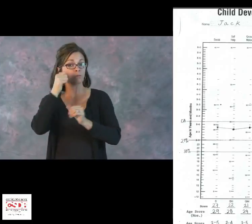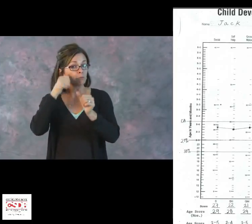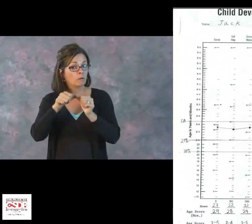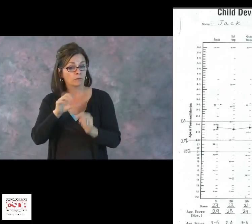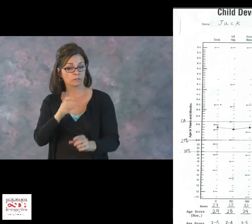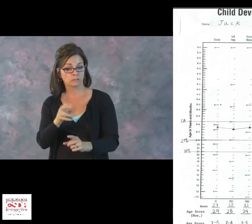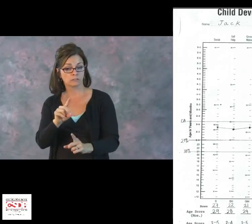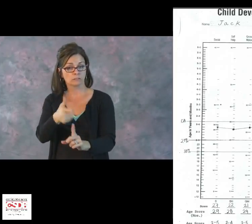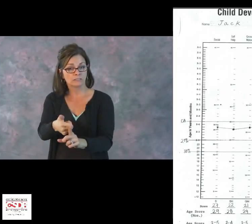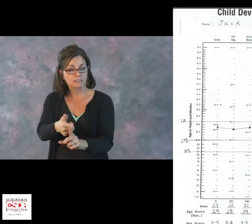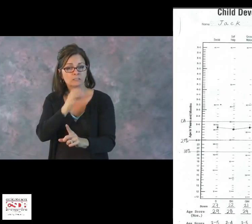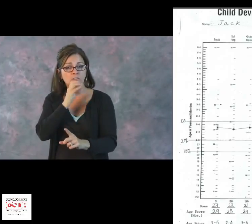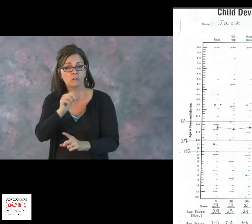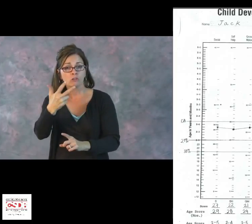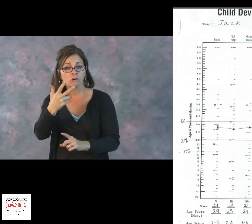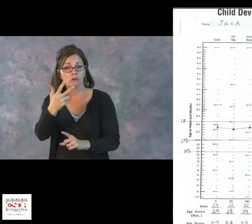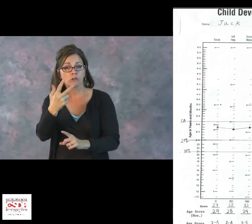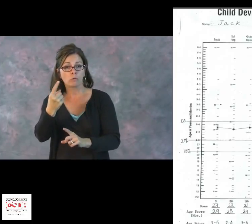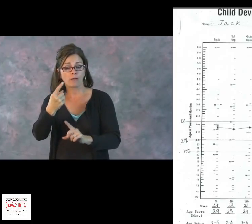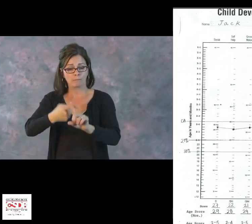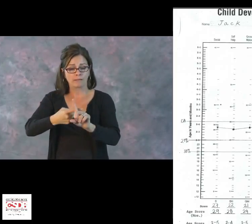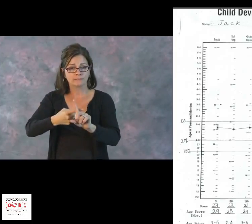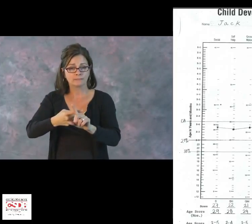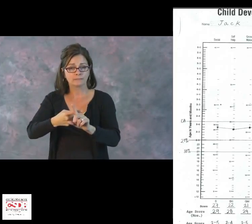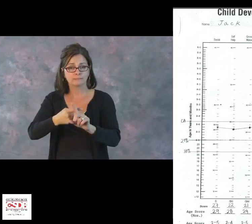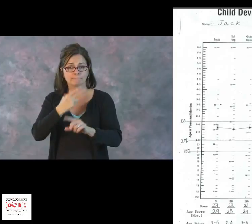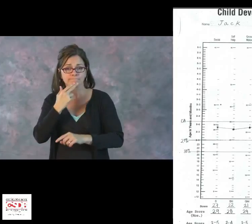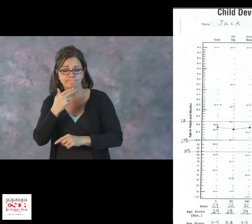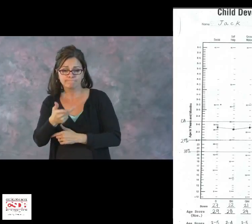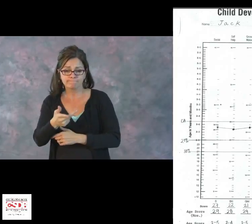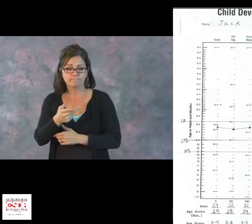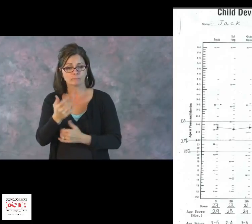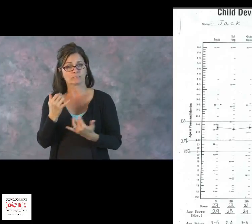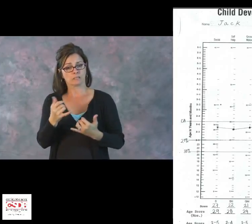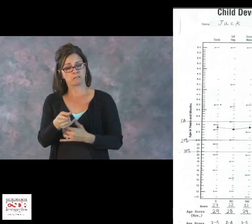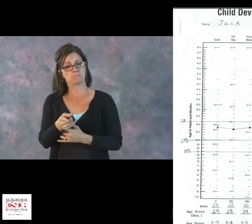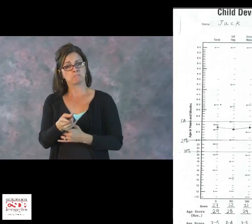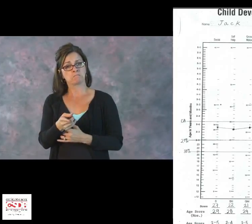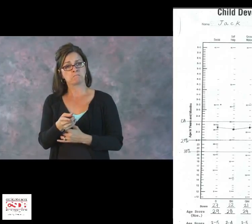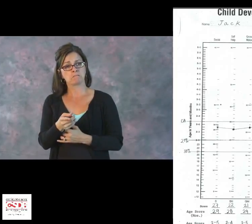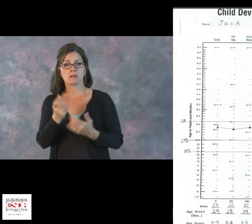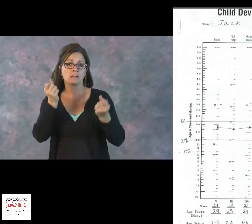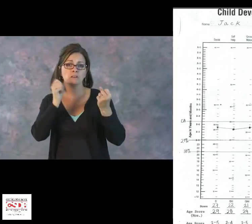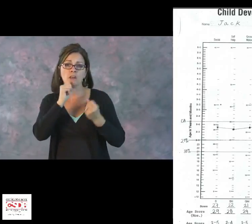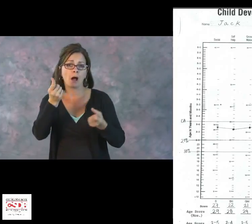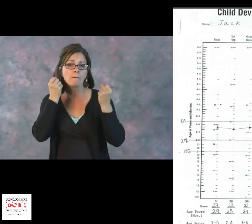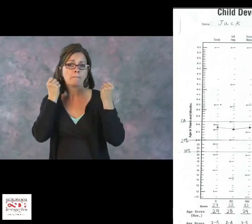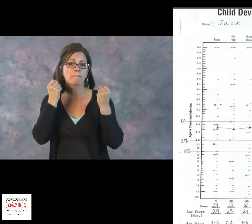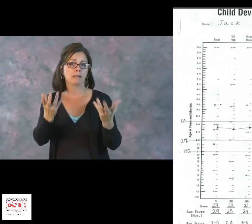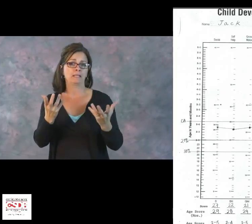31 months of age, so at 31 months actually not many of the items are expected,